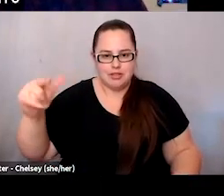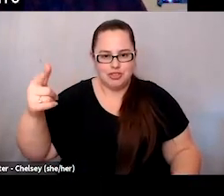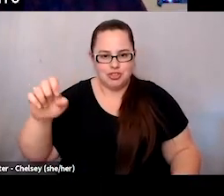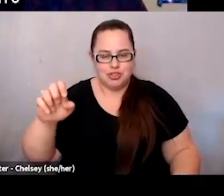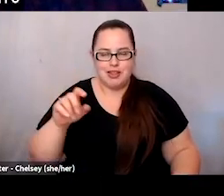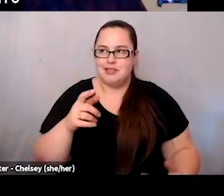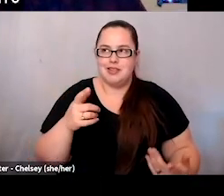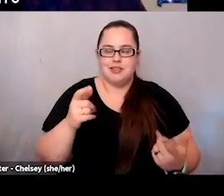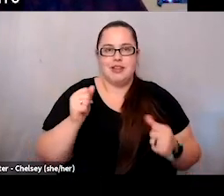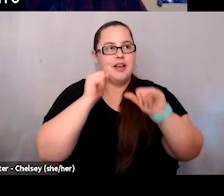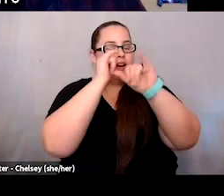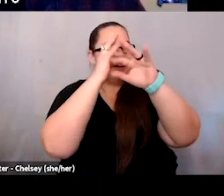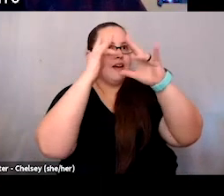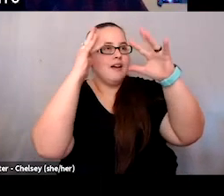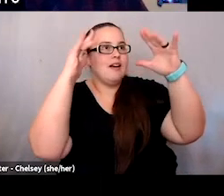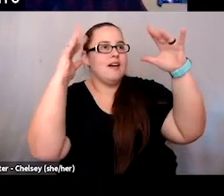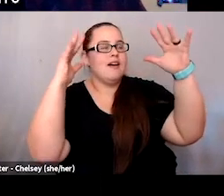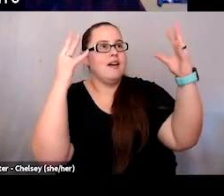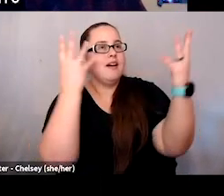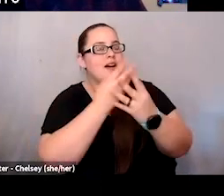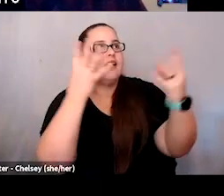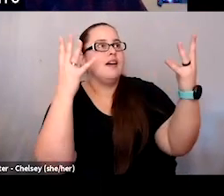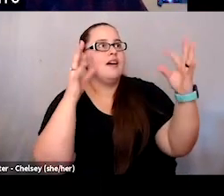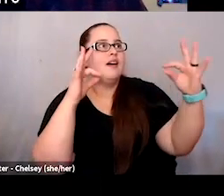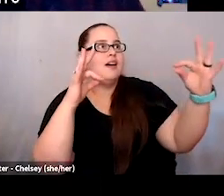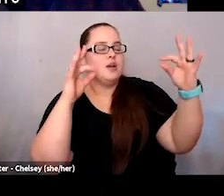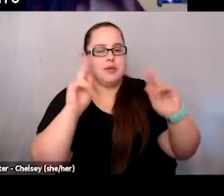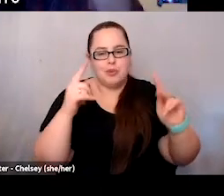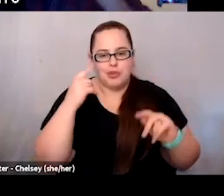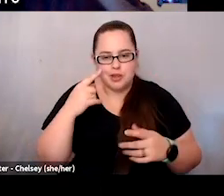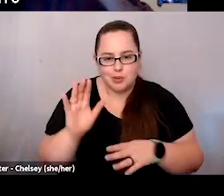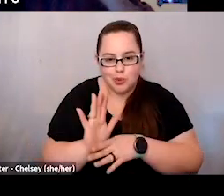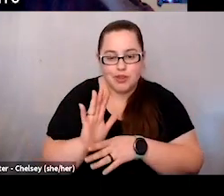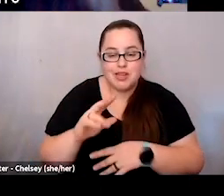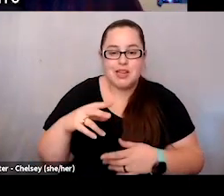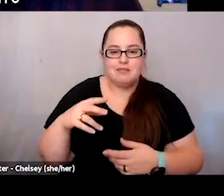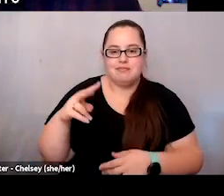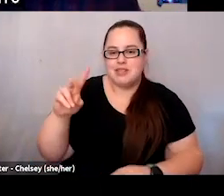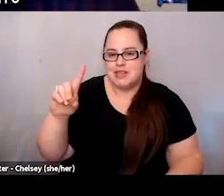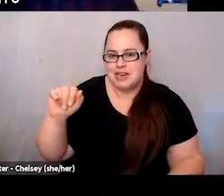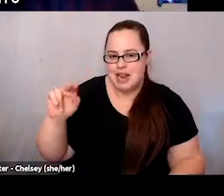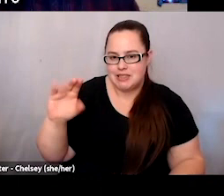to people. Number one, the noble Savage, right? We're this romantic image to many